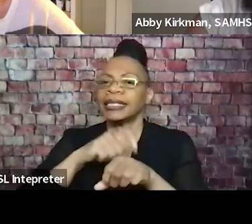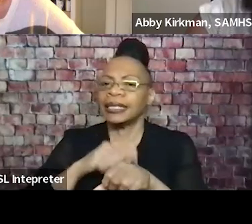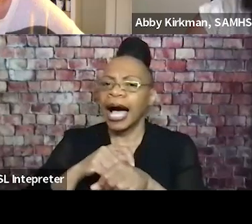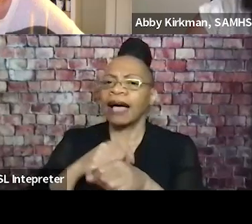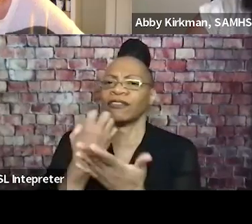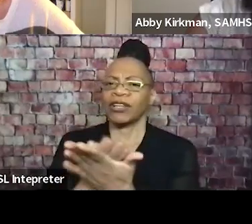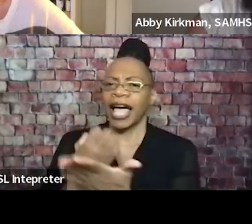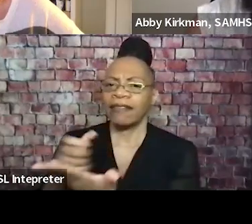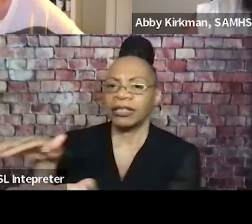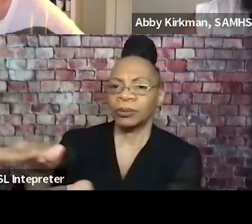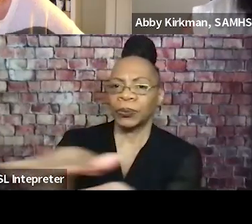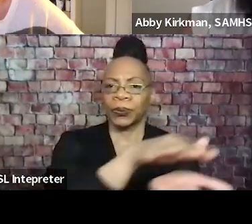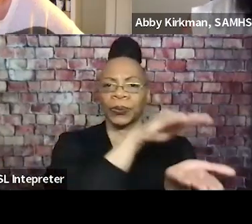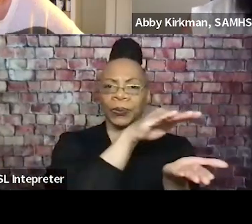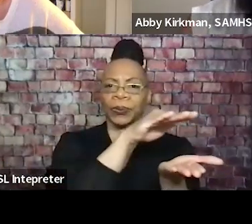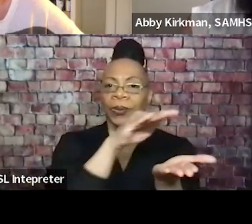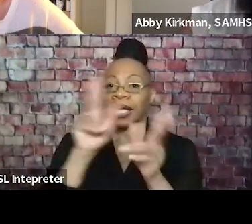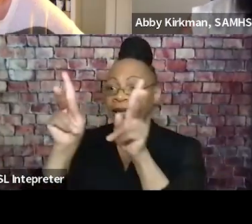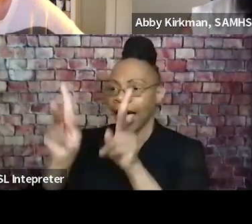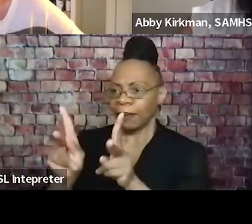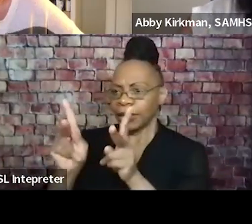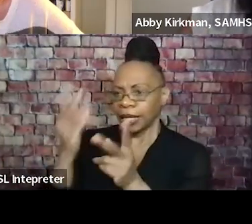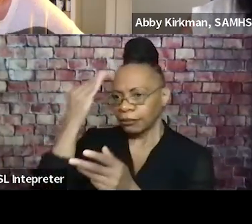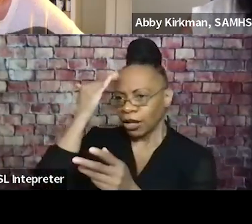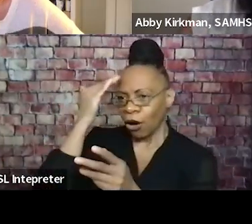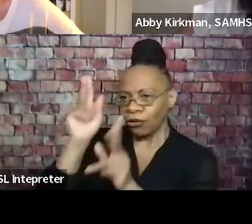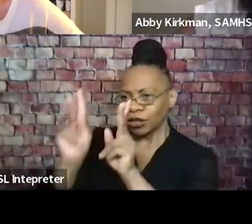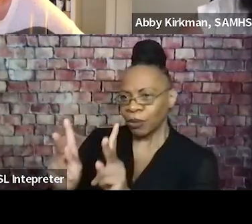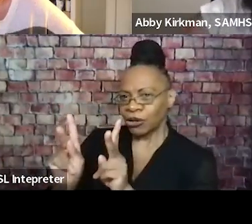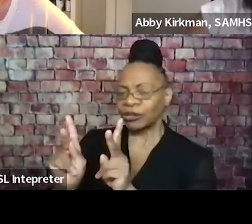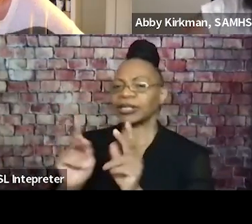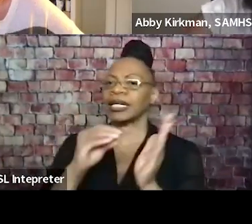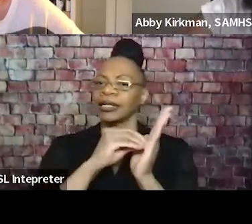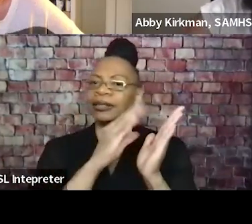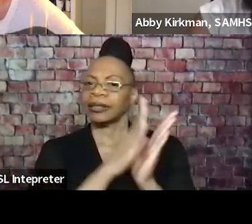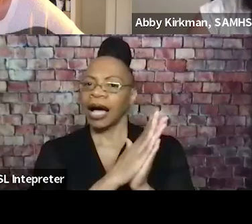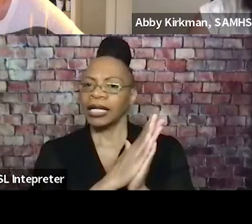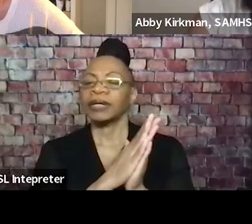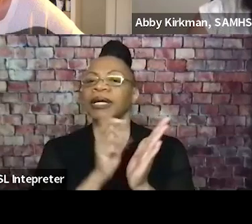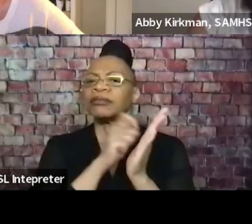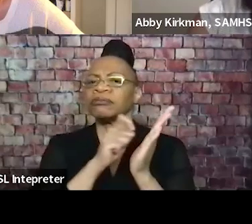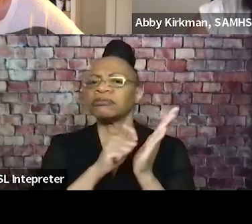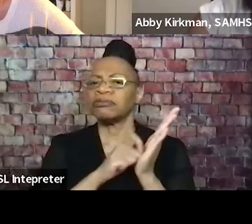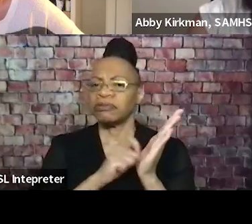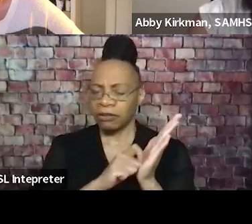get to know the applicant, document their disability, write that up for their application in the MSR, then fantastic.